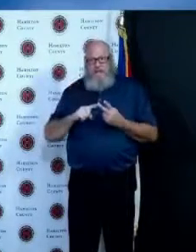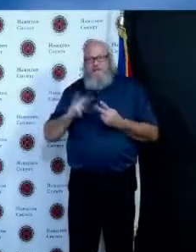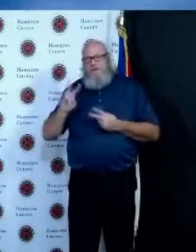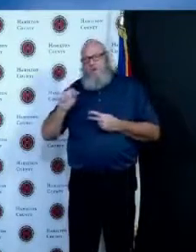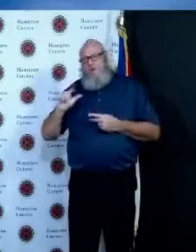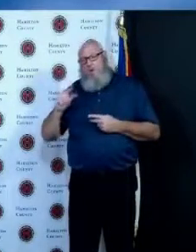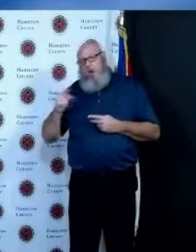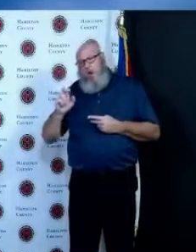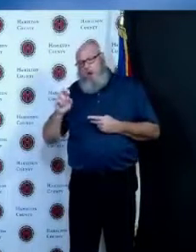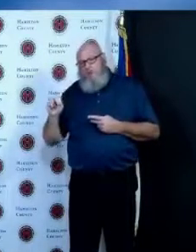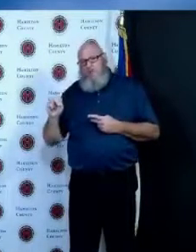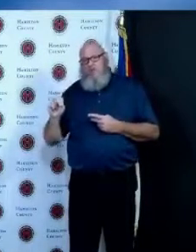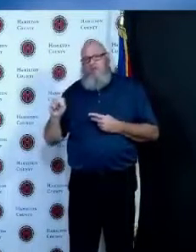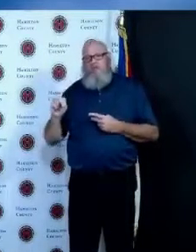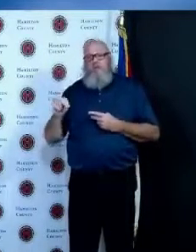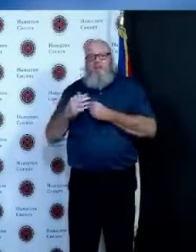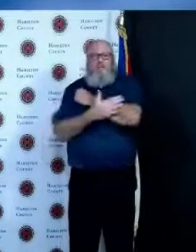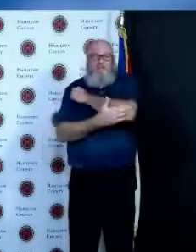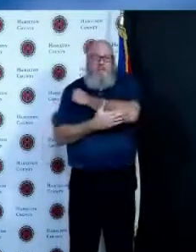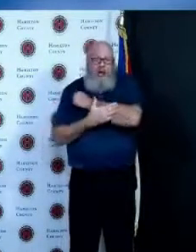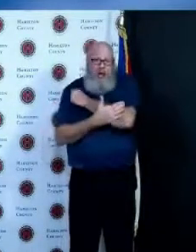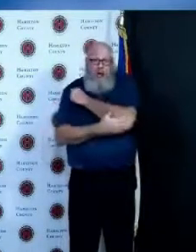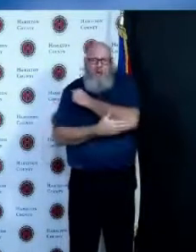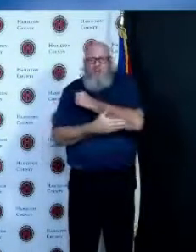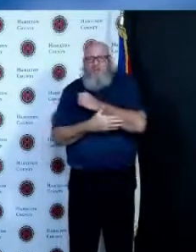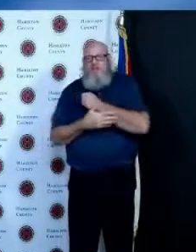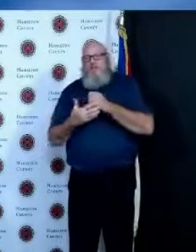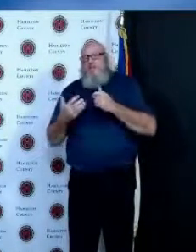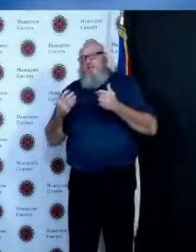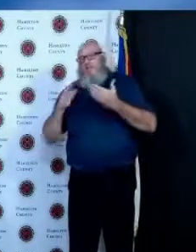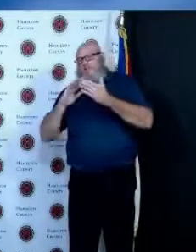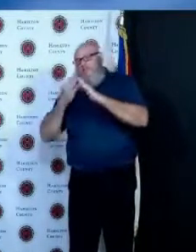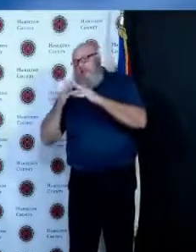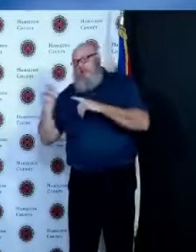some of these other providers I mean I could I can see where people will be confused about